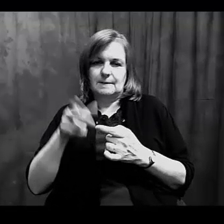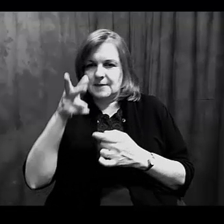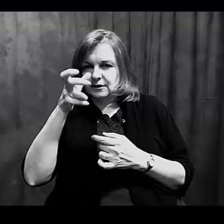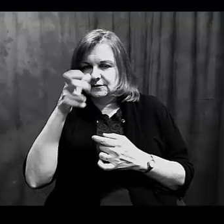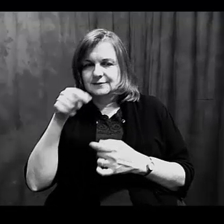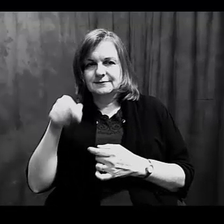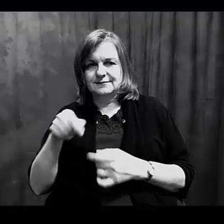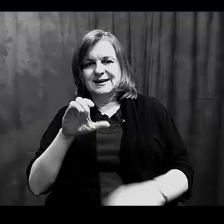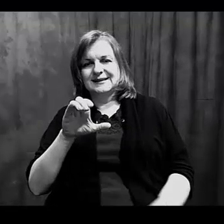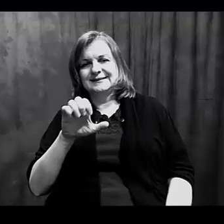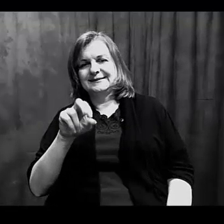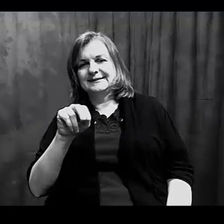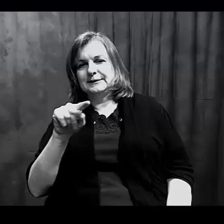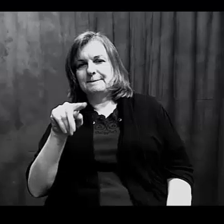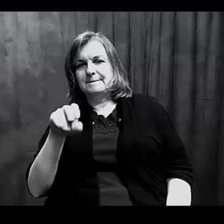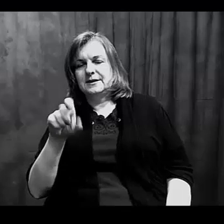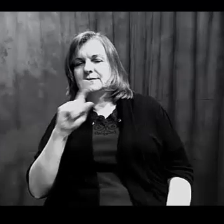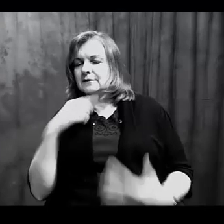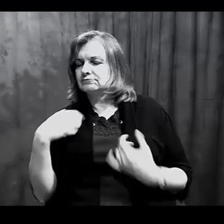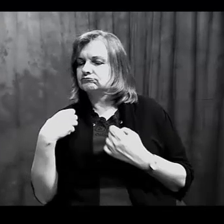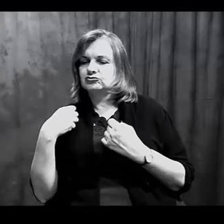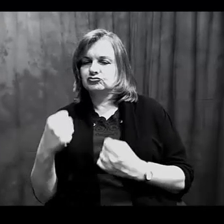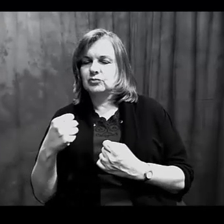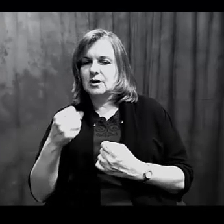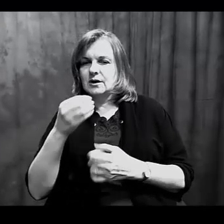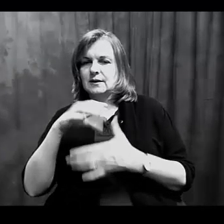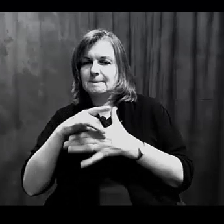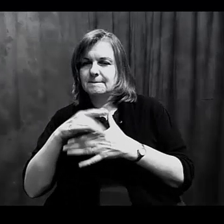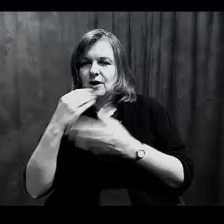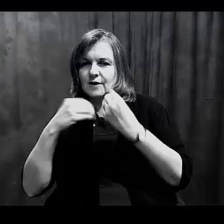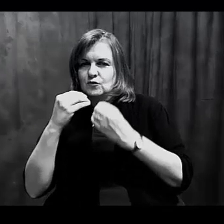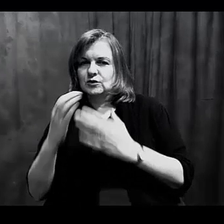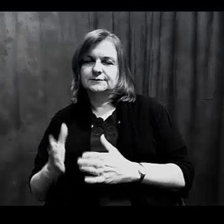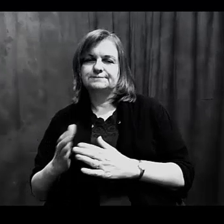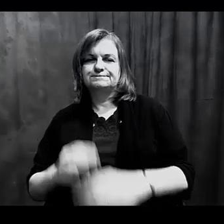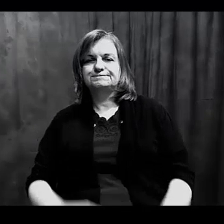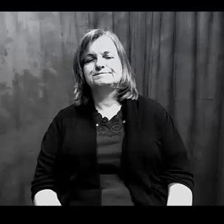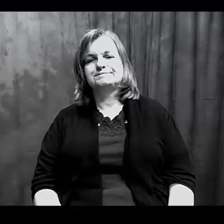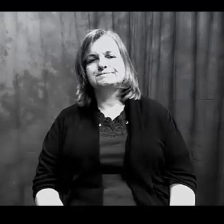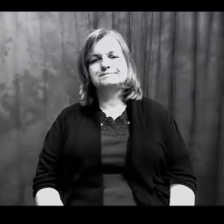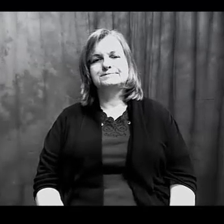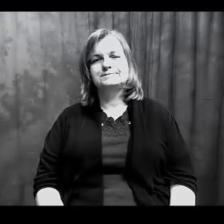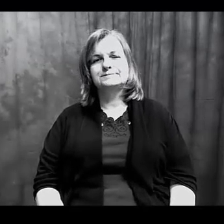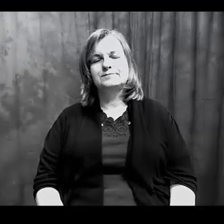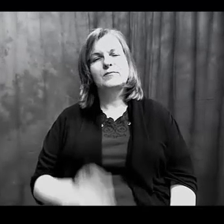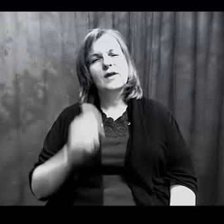people are typically pretty creeped out by crawling bugs right?? but this guy